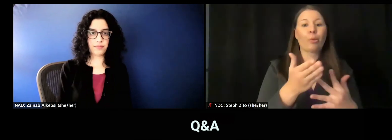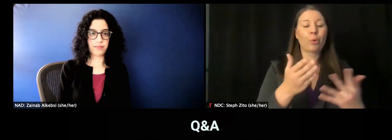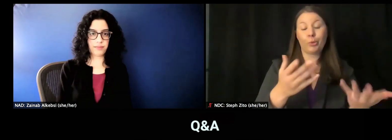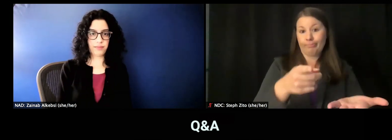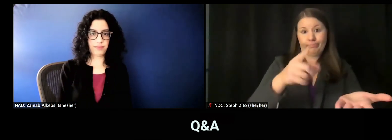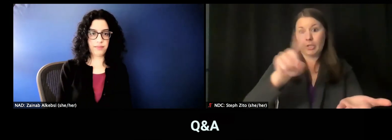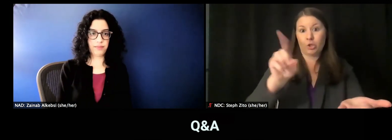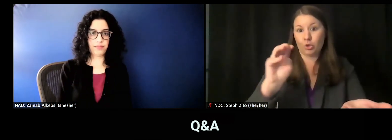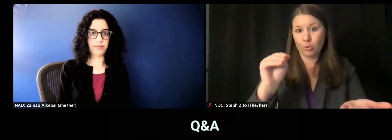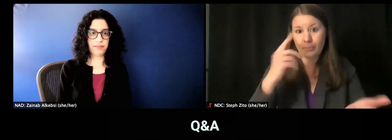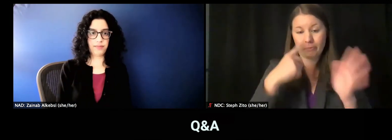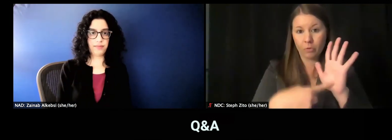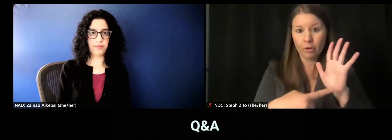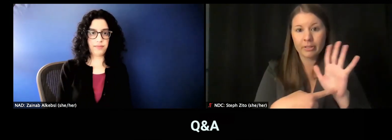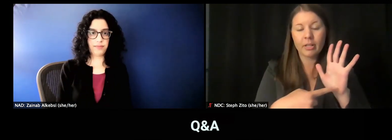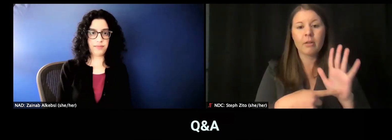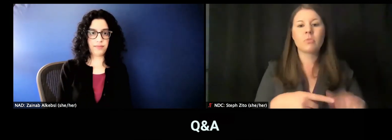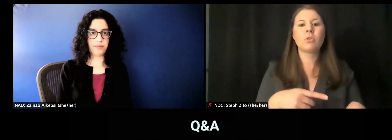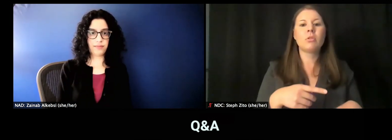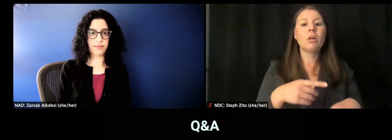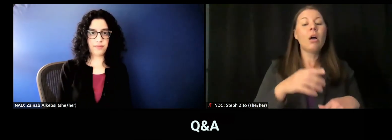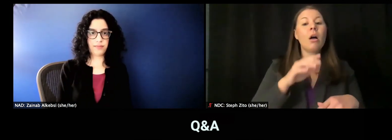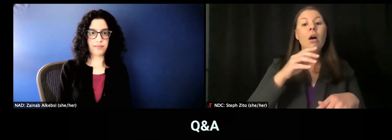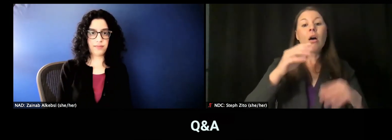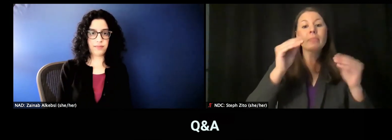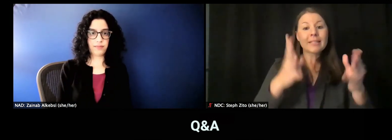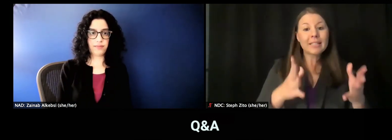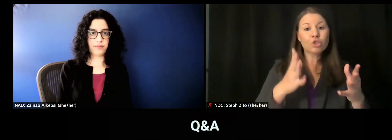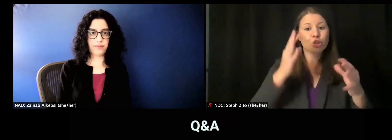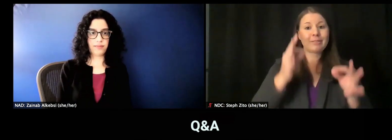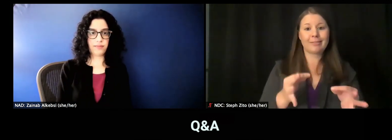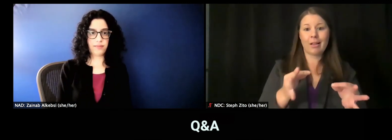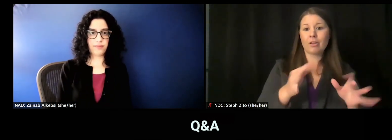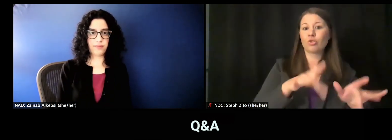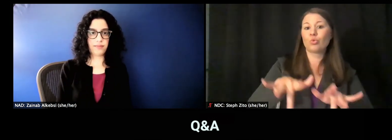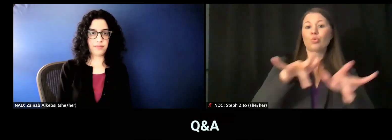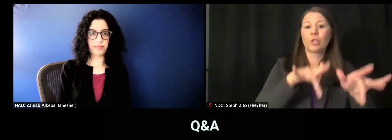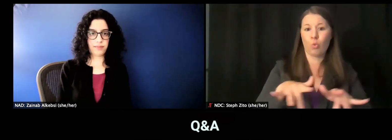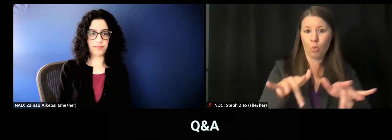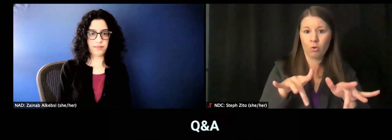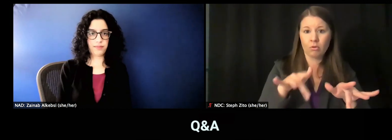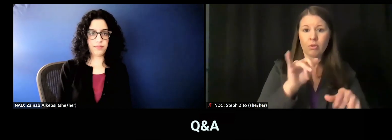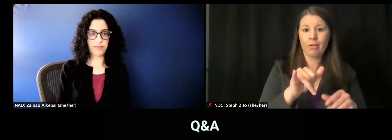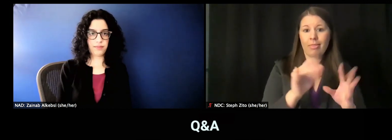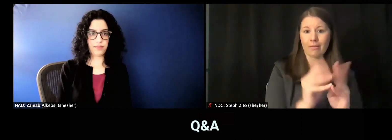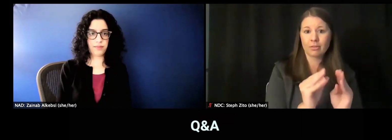like we are doing now, via Zoom and the professor or instructor